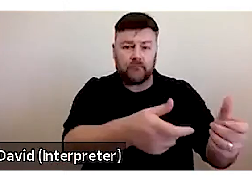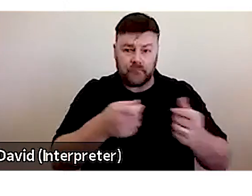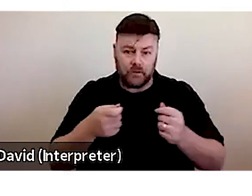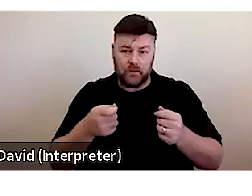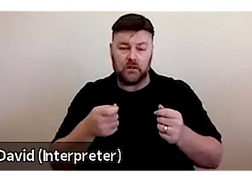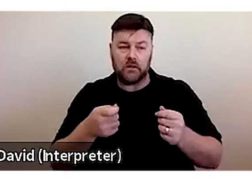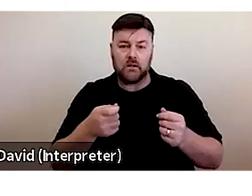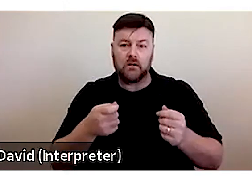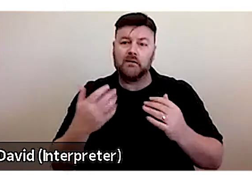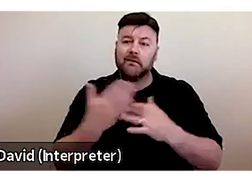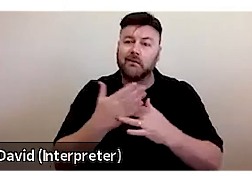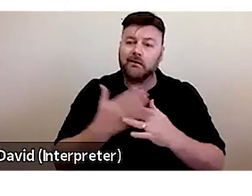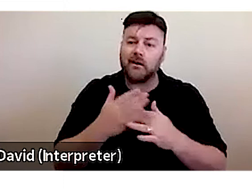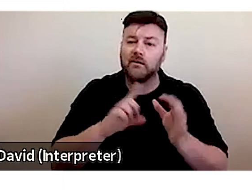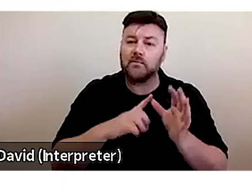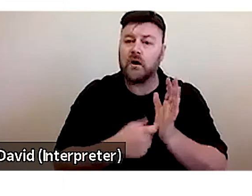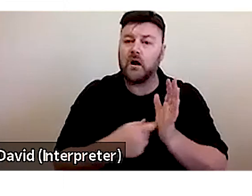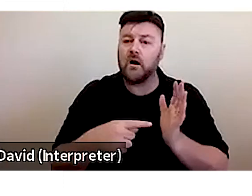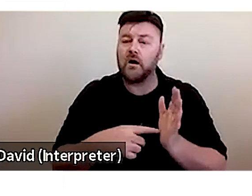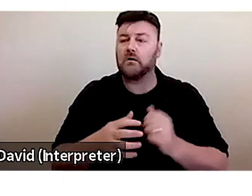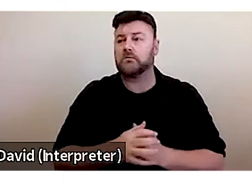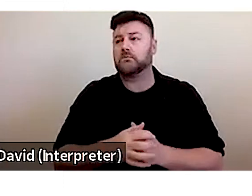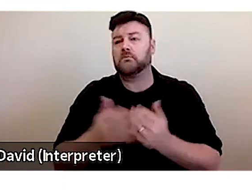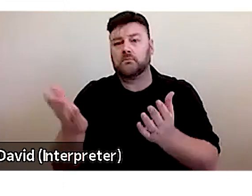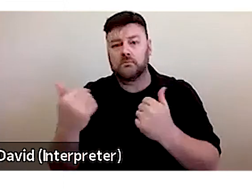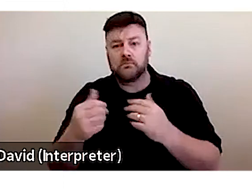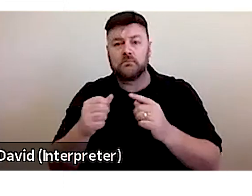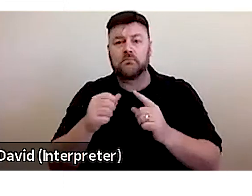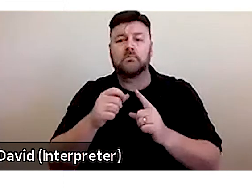Indigenous and disabled audiences.